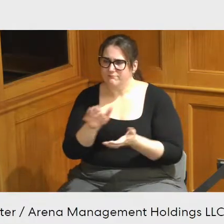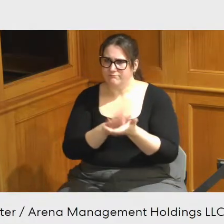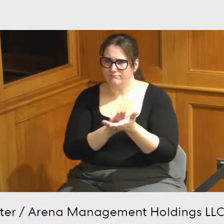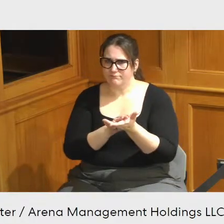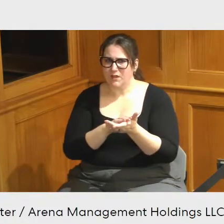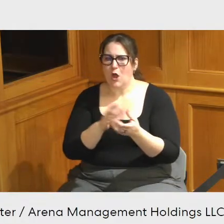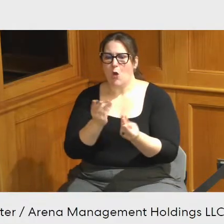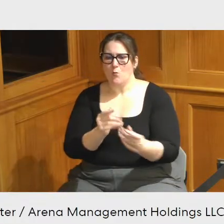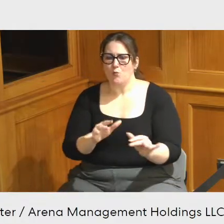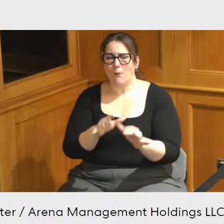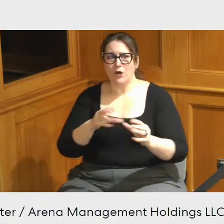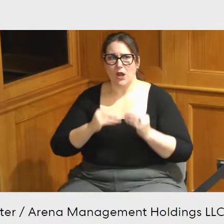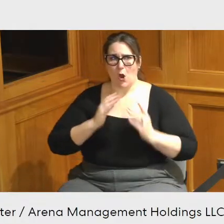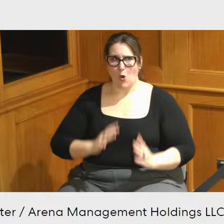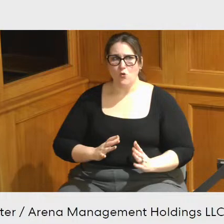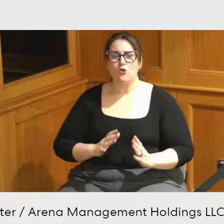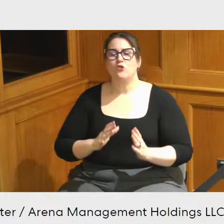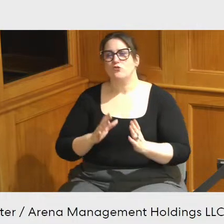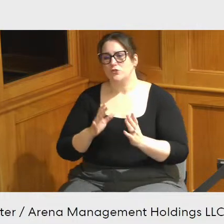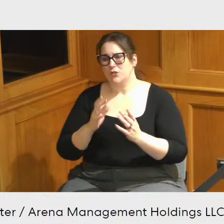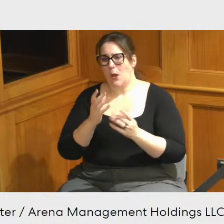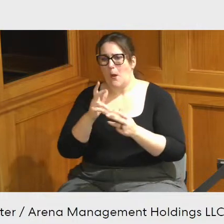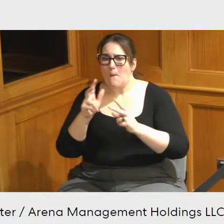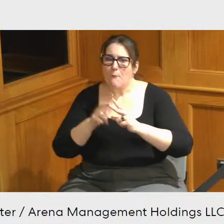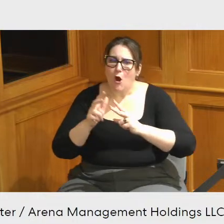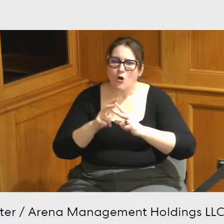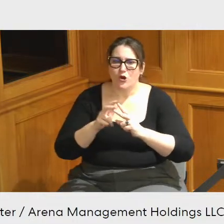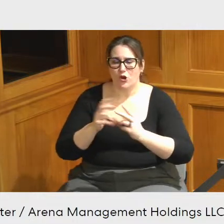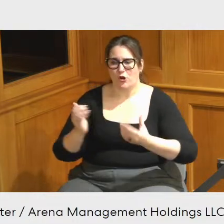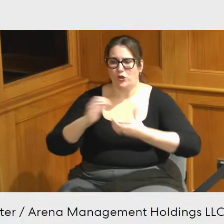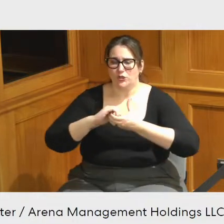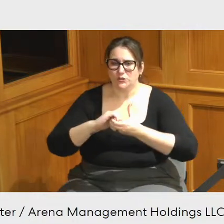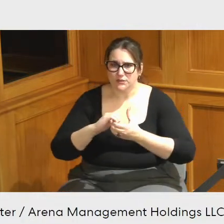venue operators, institutional partners associated with that have a stake in the